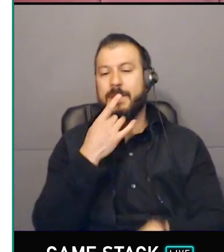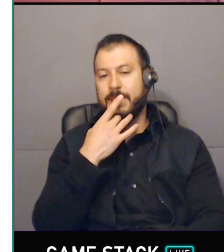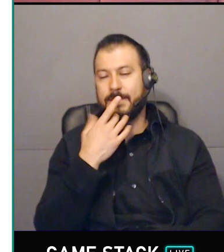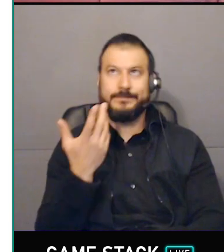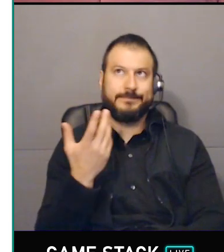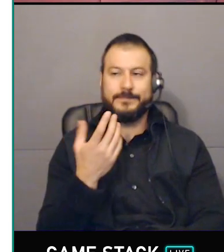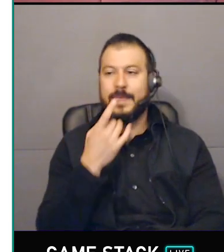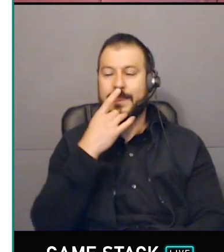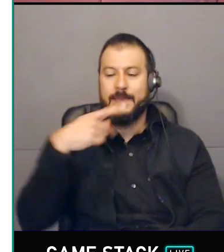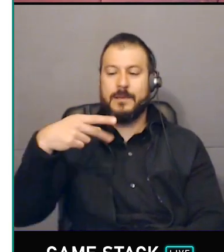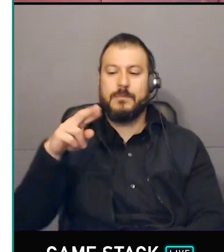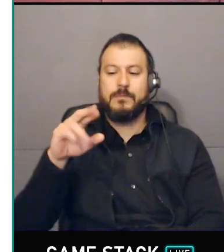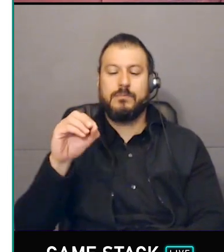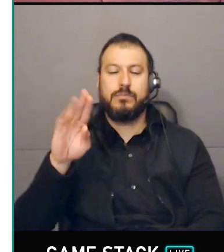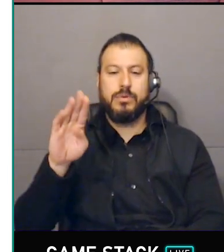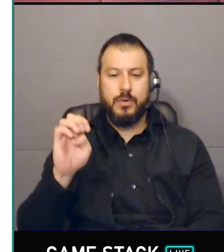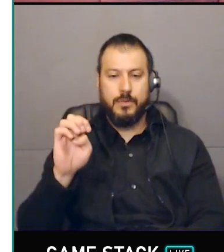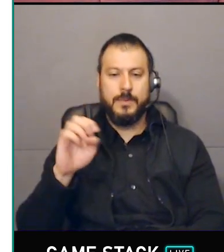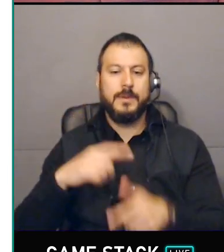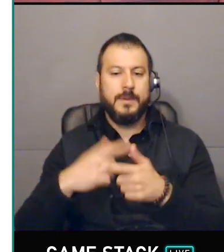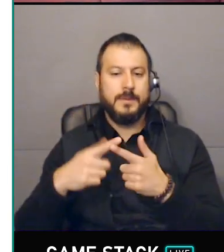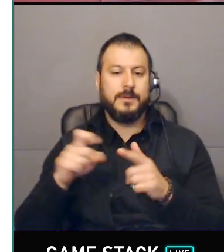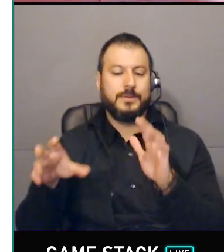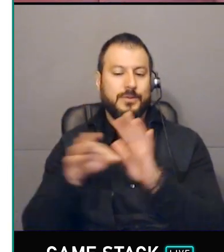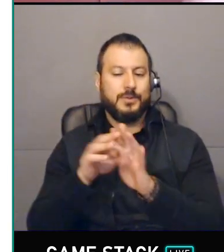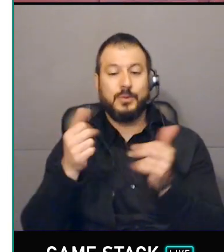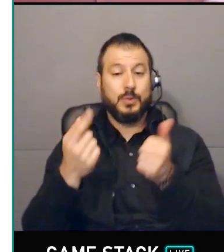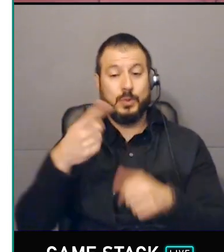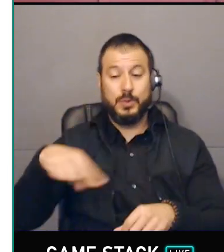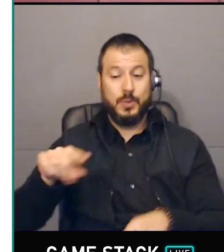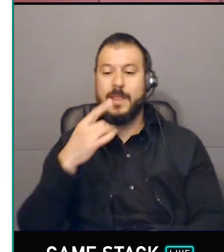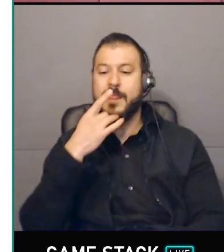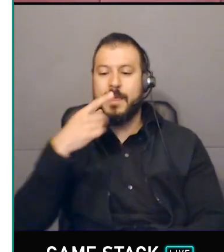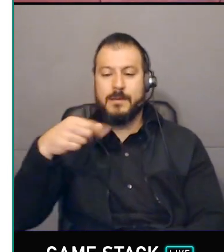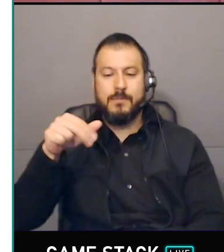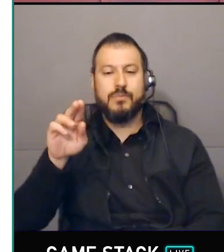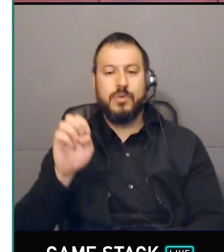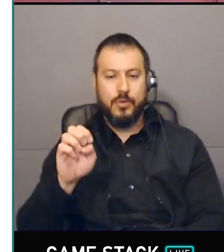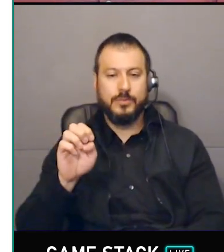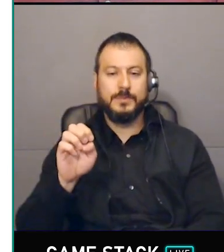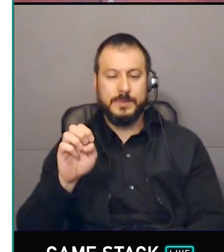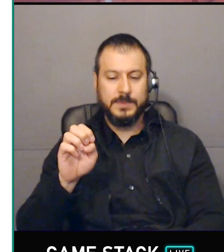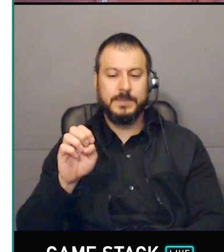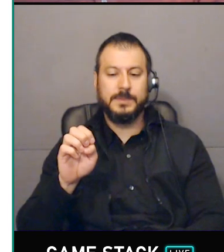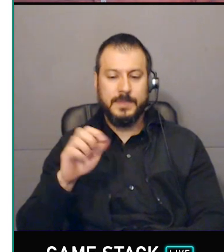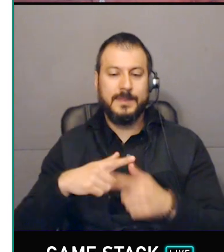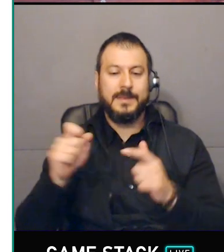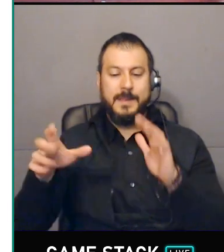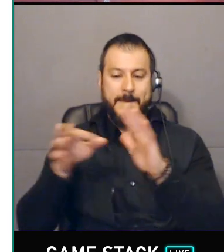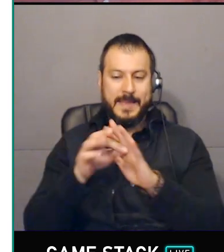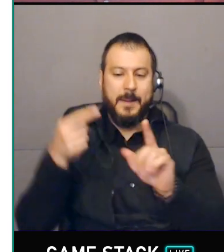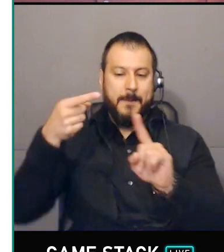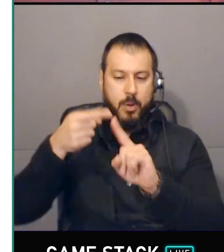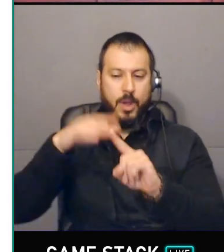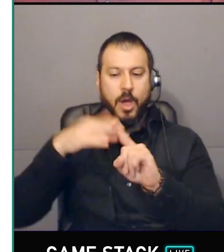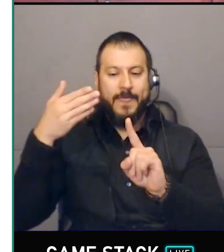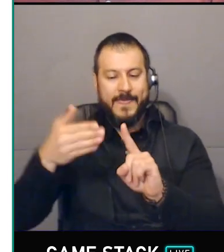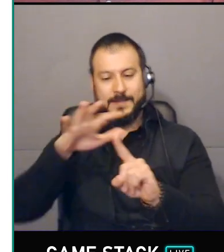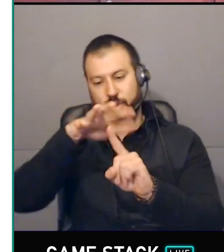say the light probe. Then you need to pick which one of your light probes. Then you need to pick a point on that surface,